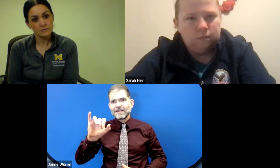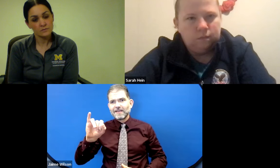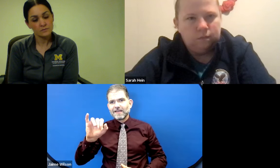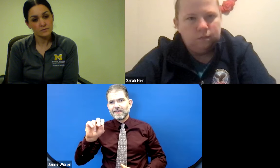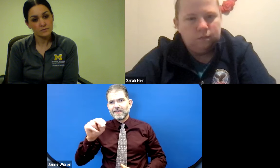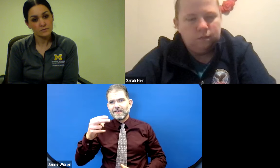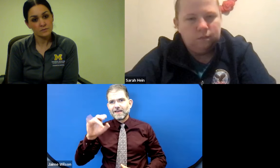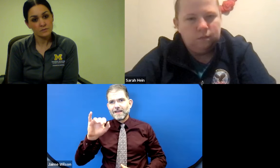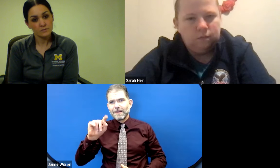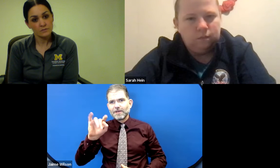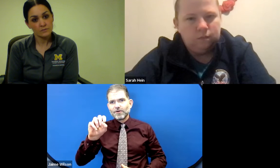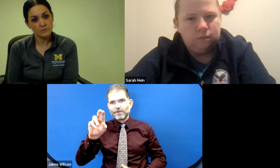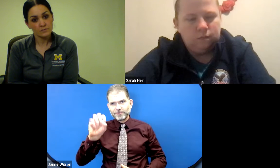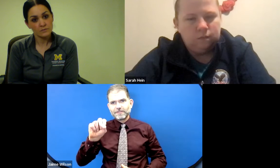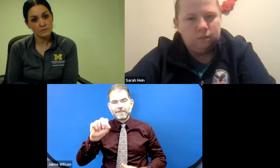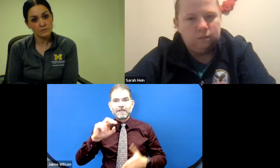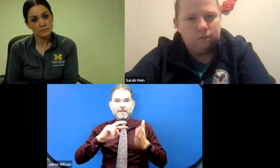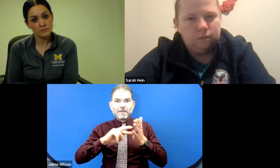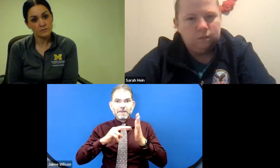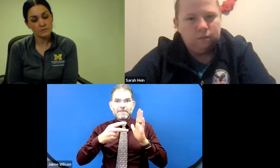ASL Interpreter: called Colon astron inhibitors.